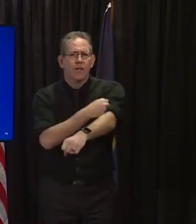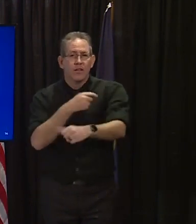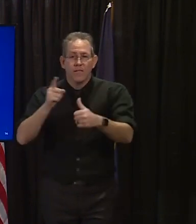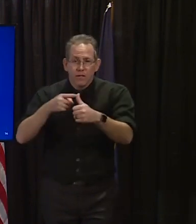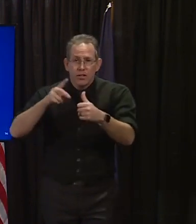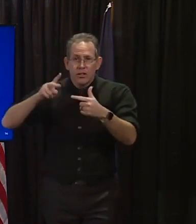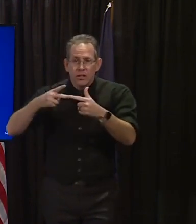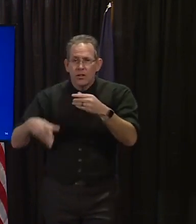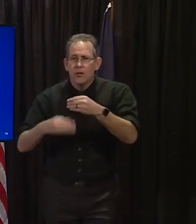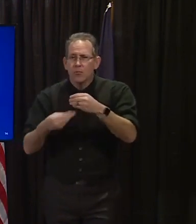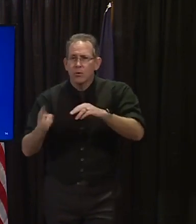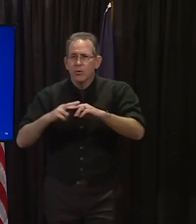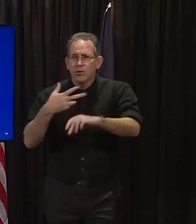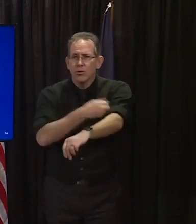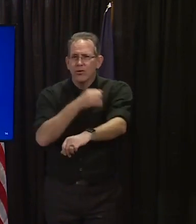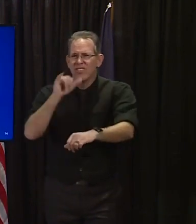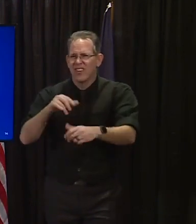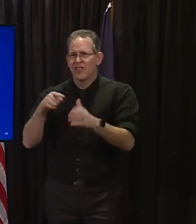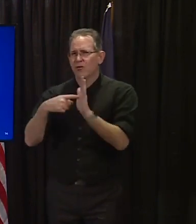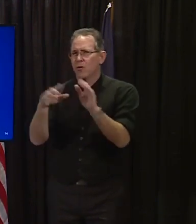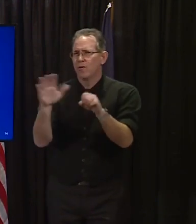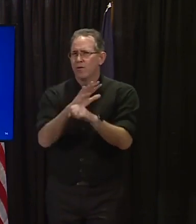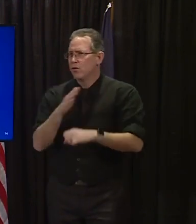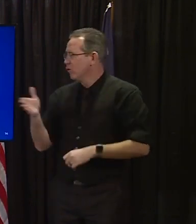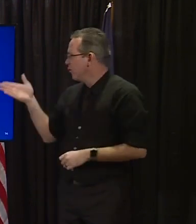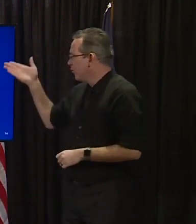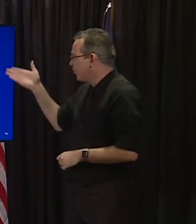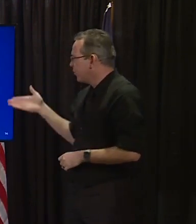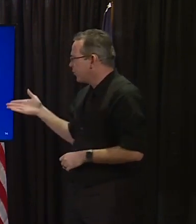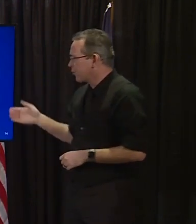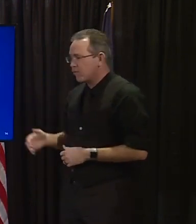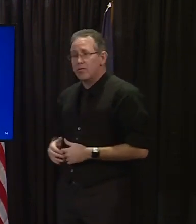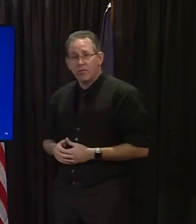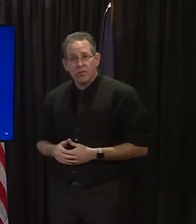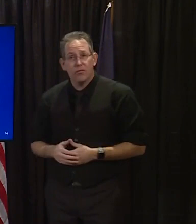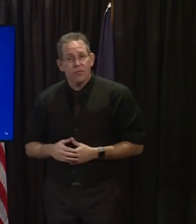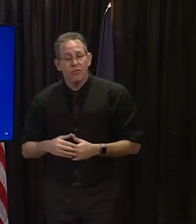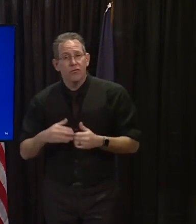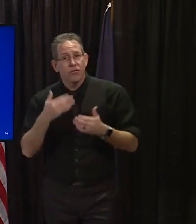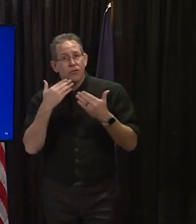illness under control at the moment is because of how high our booster uptake